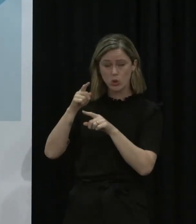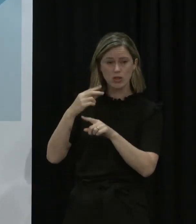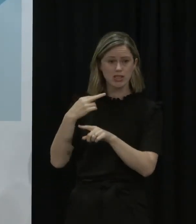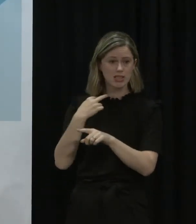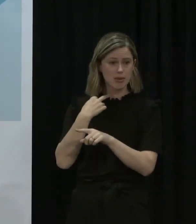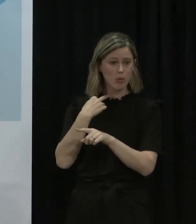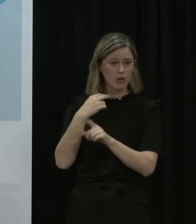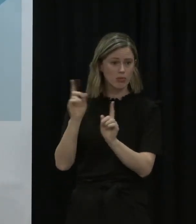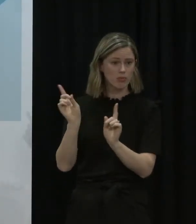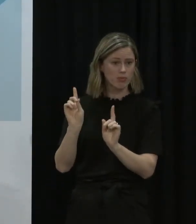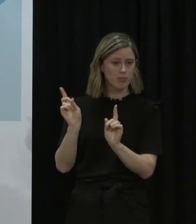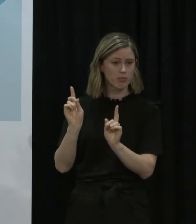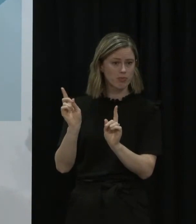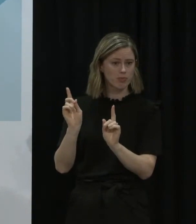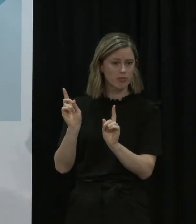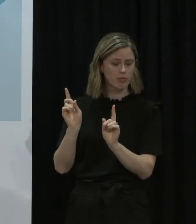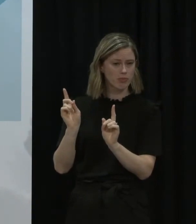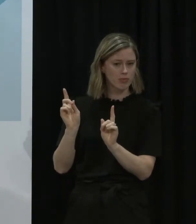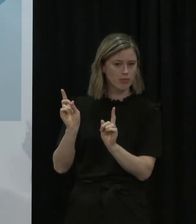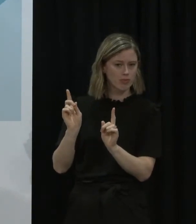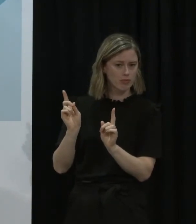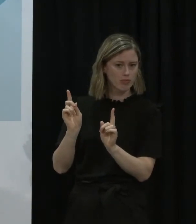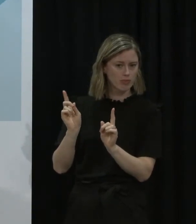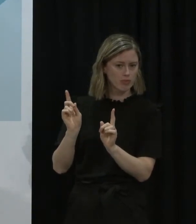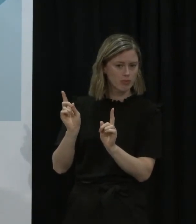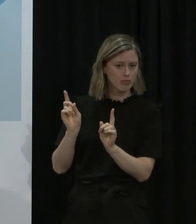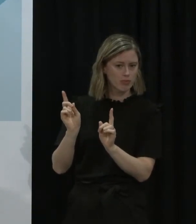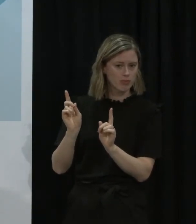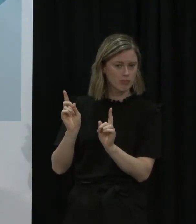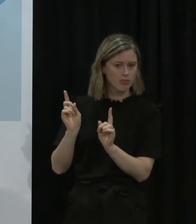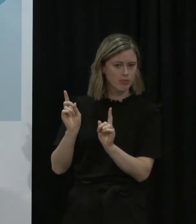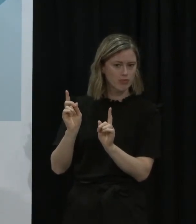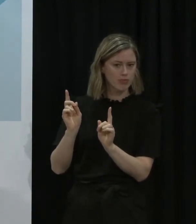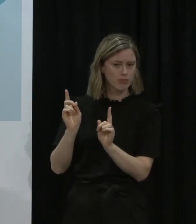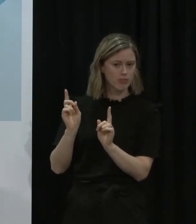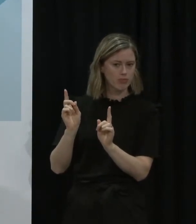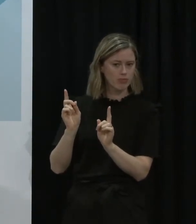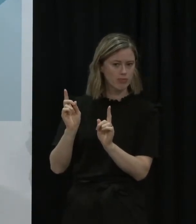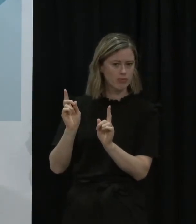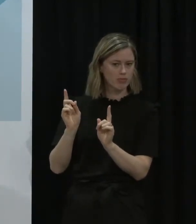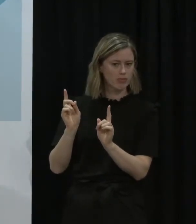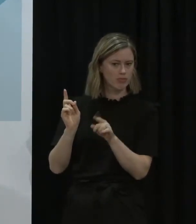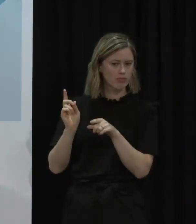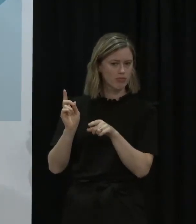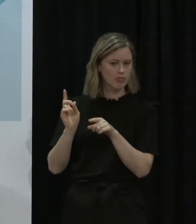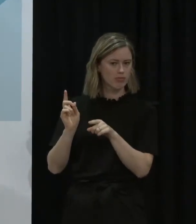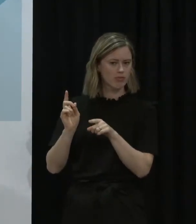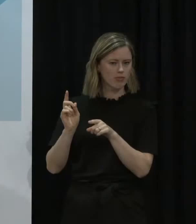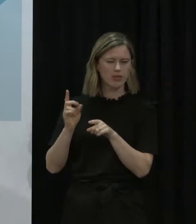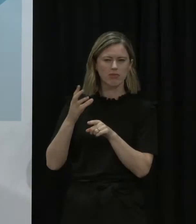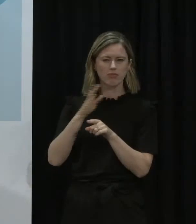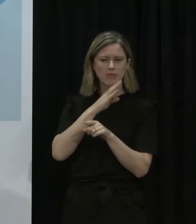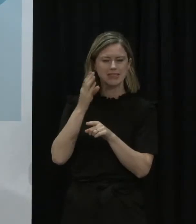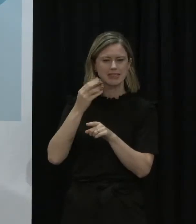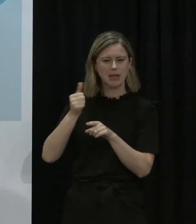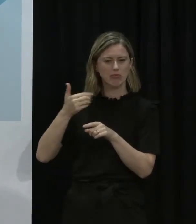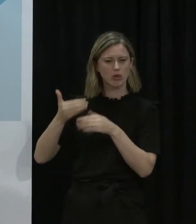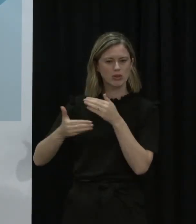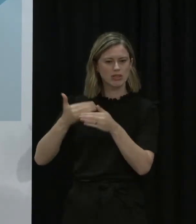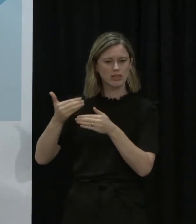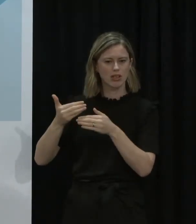the world and, Prime Minister,